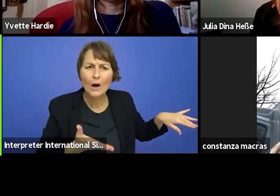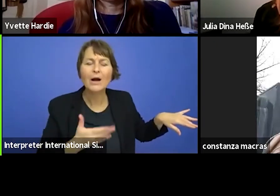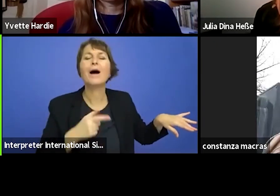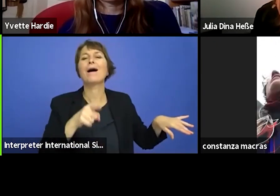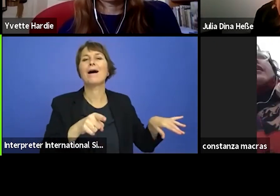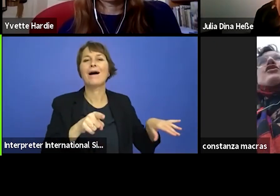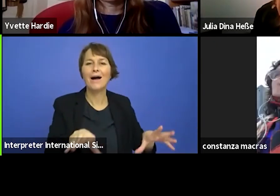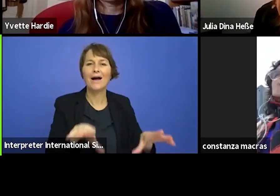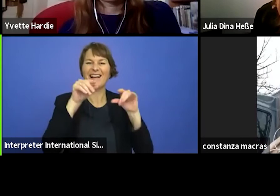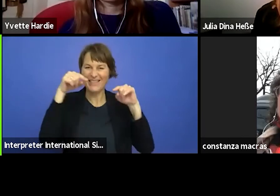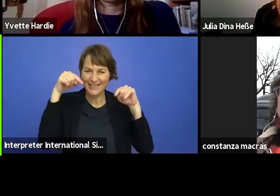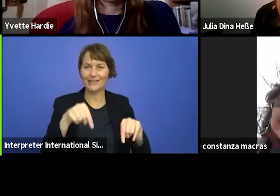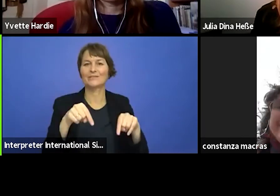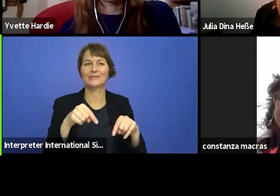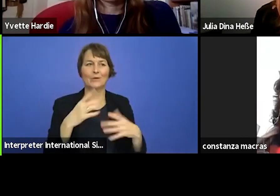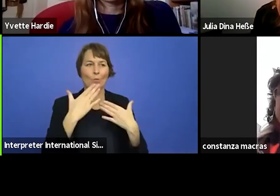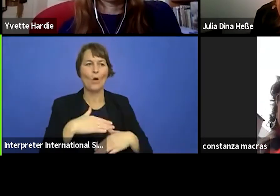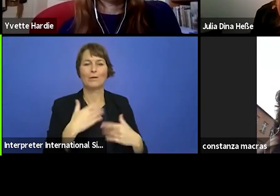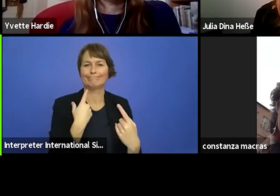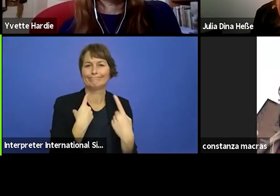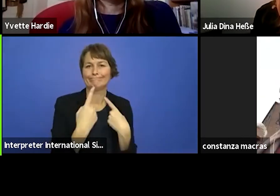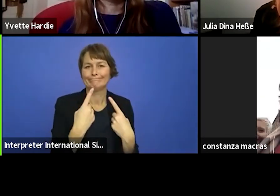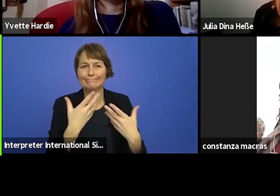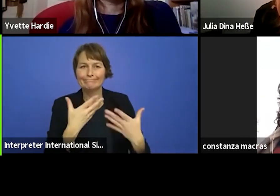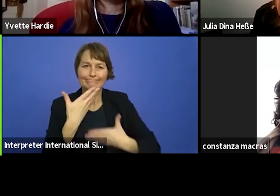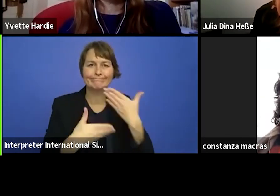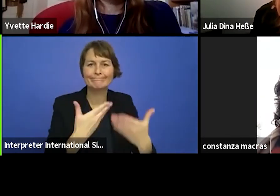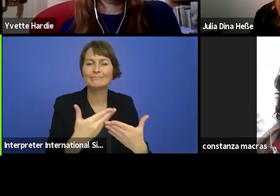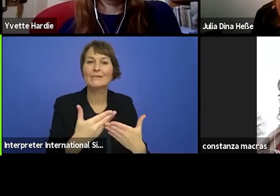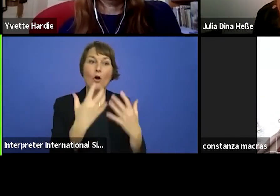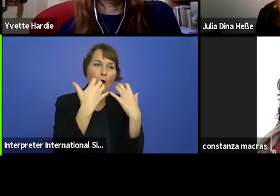but also if you don't know how to go about. You want to change but you don't know how.